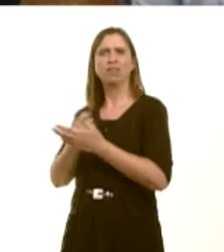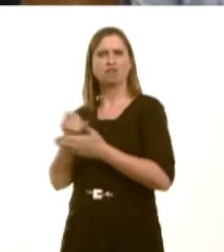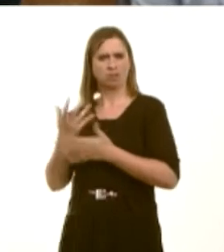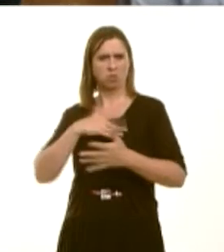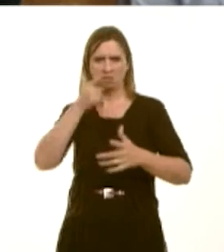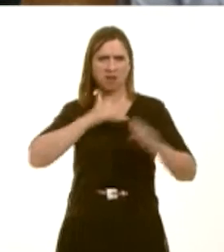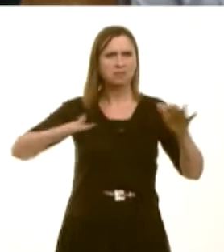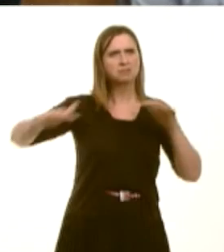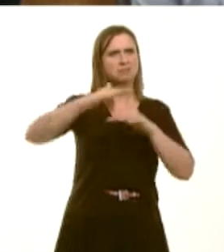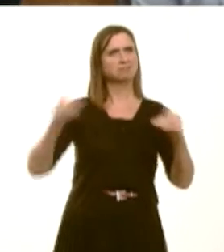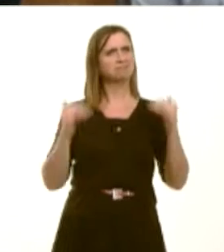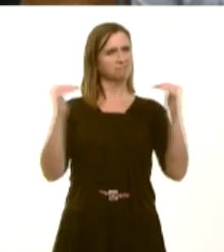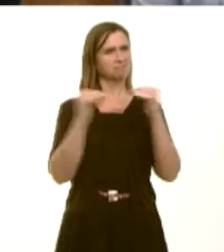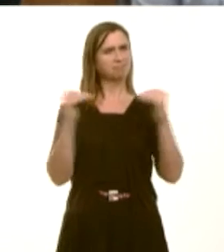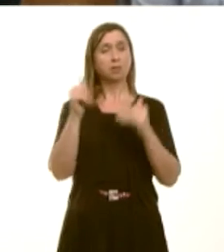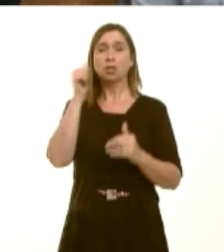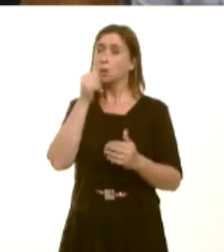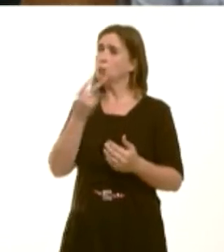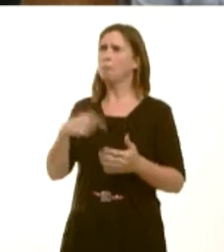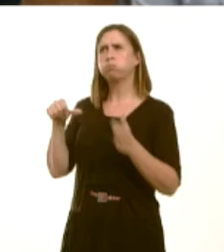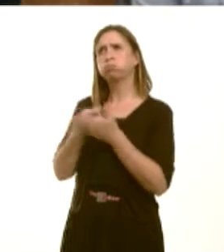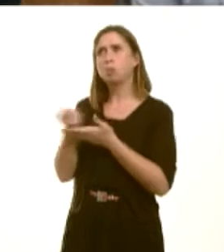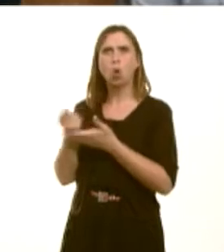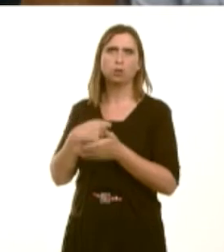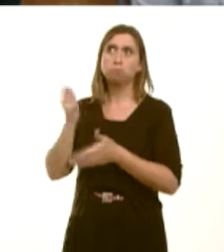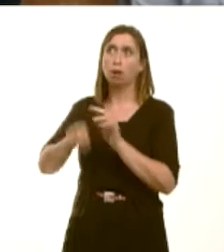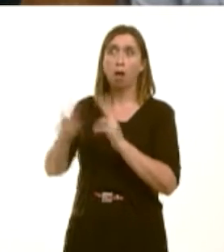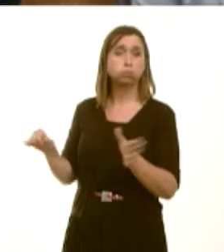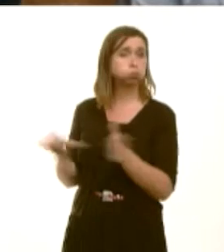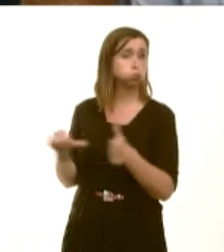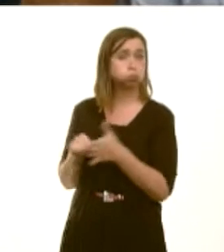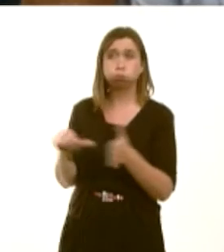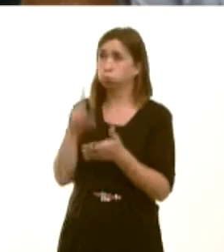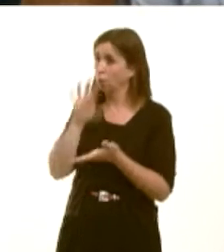still find it very difficult to get a mortgage, that there is choice out there, and that there